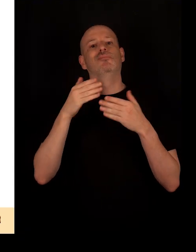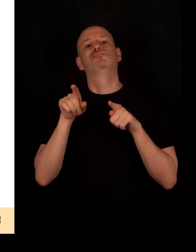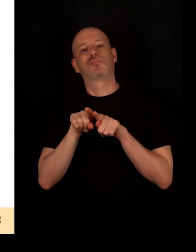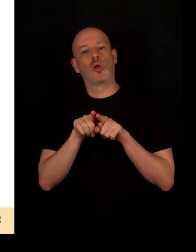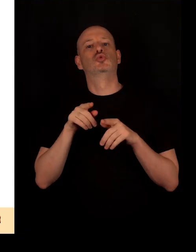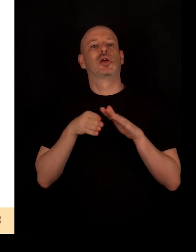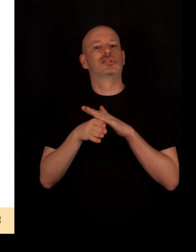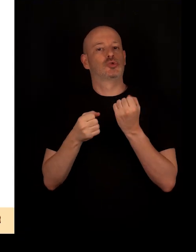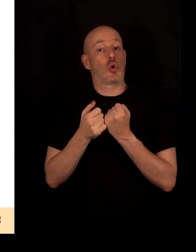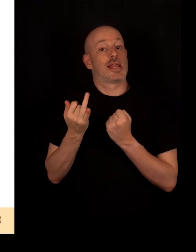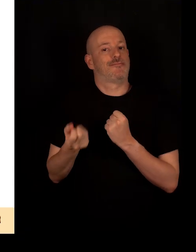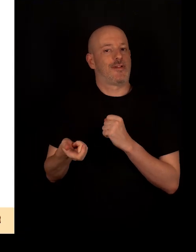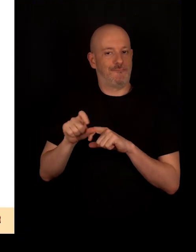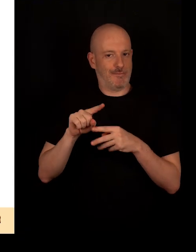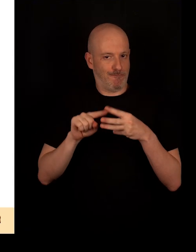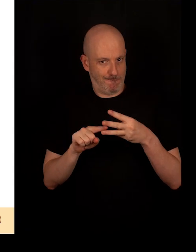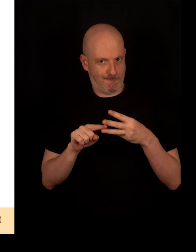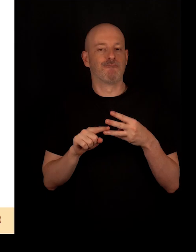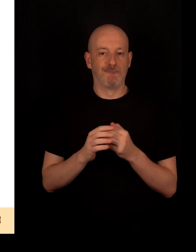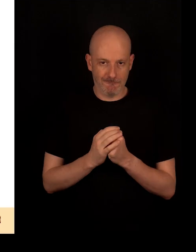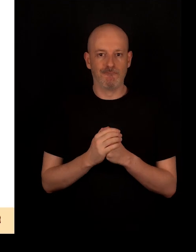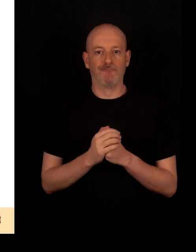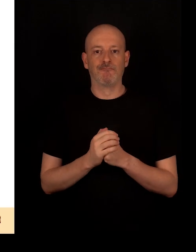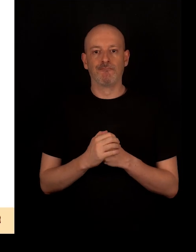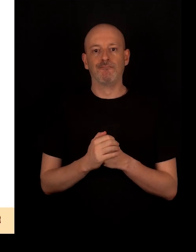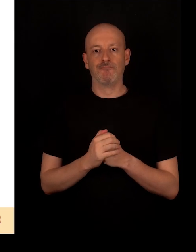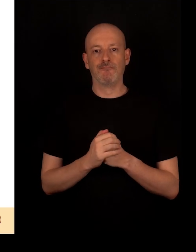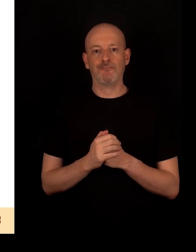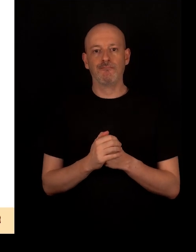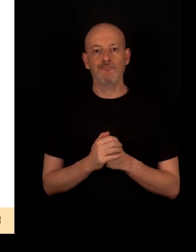and, if applicable, 60% of the accessibility support.